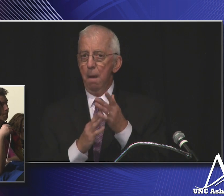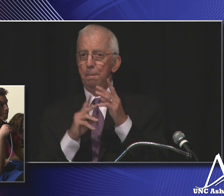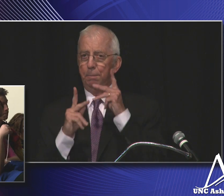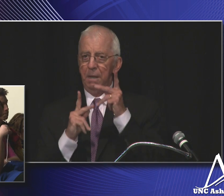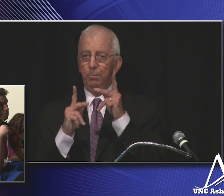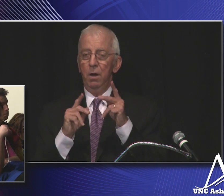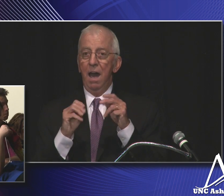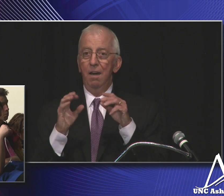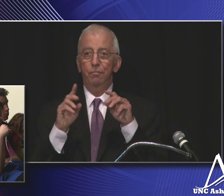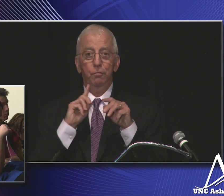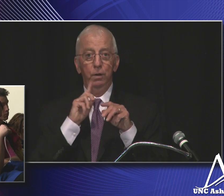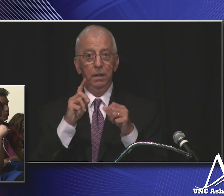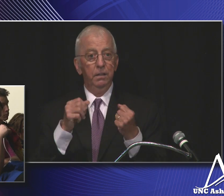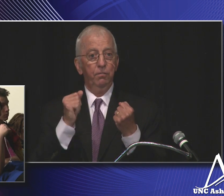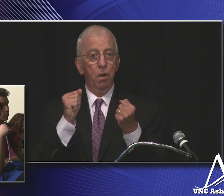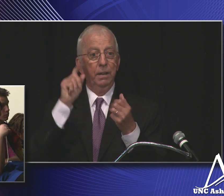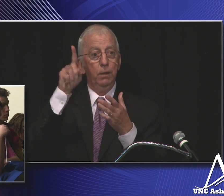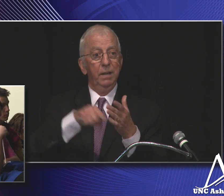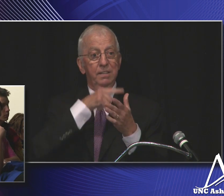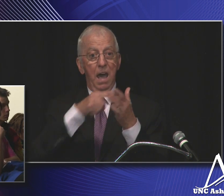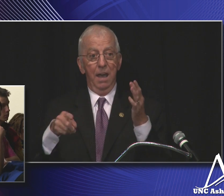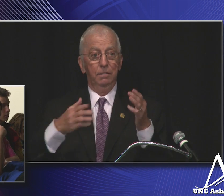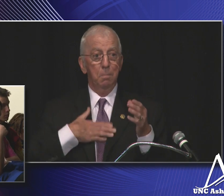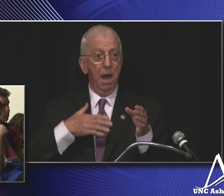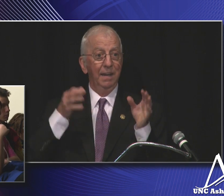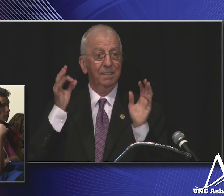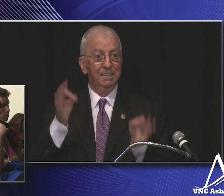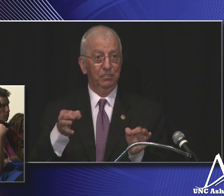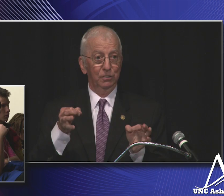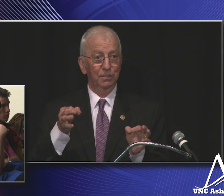Some people have really strongly criticized my decision